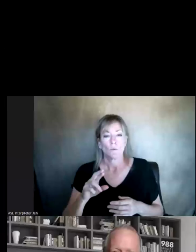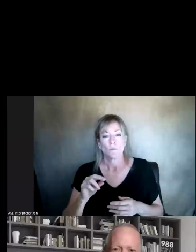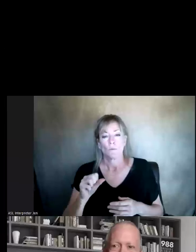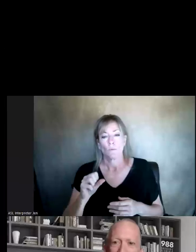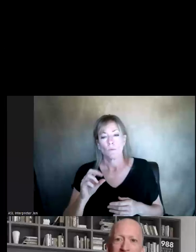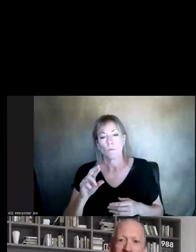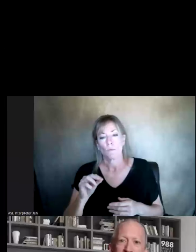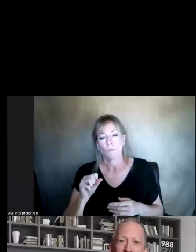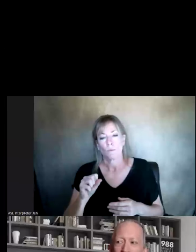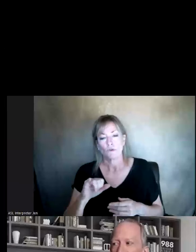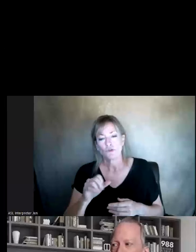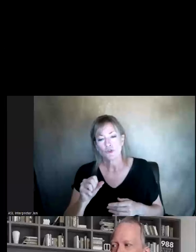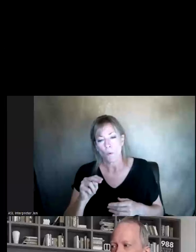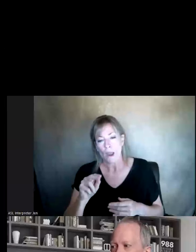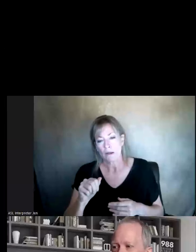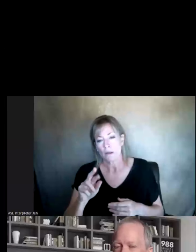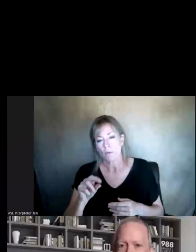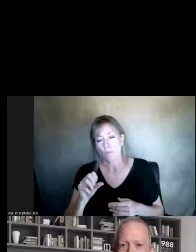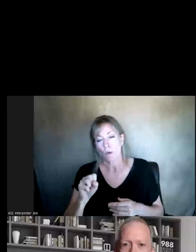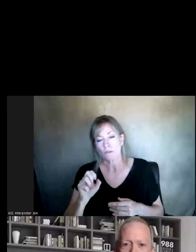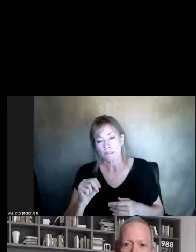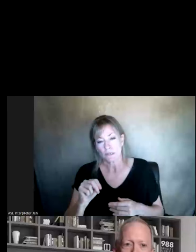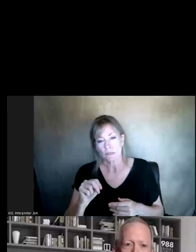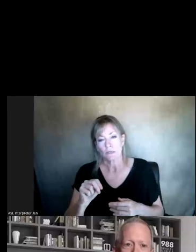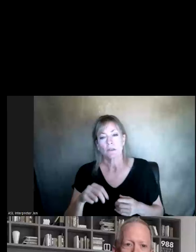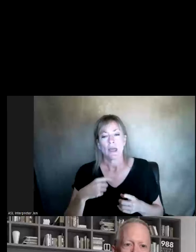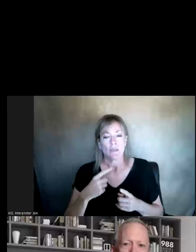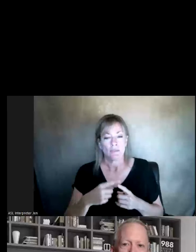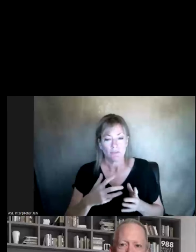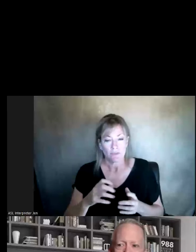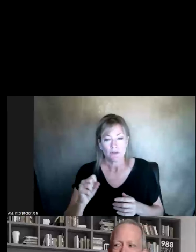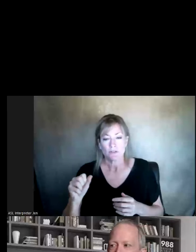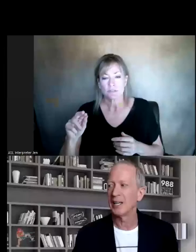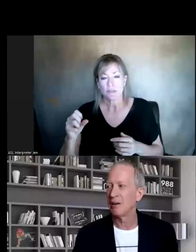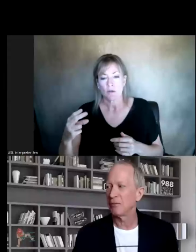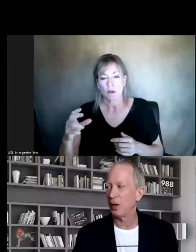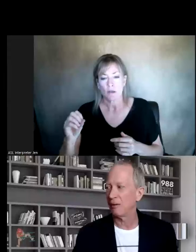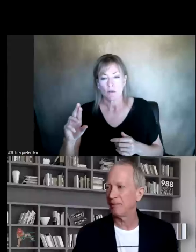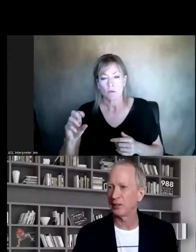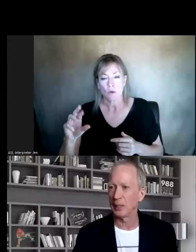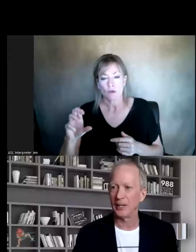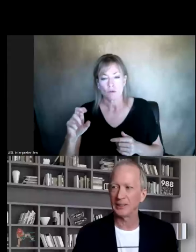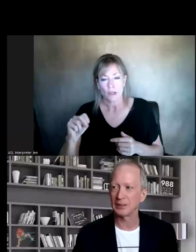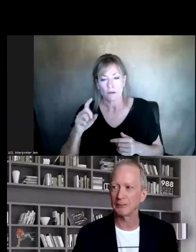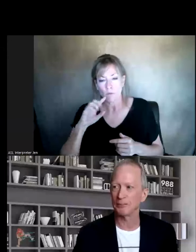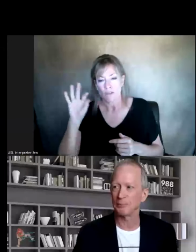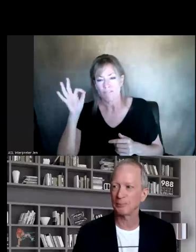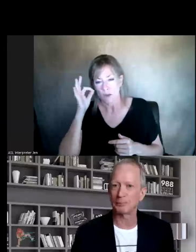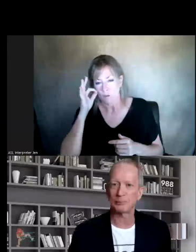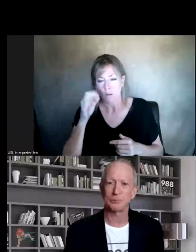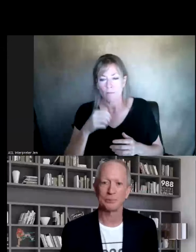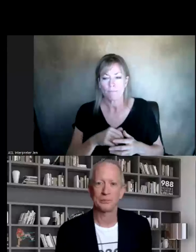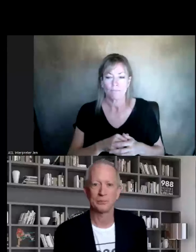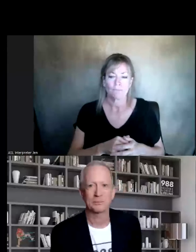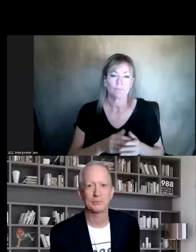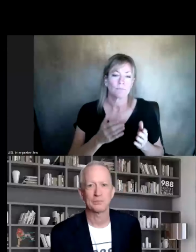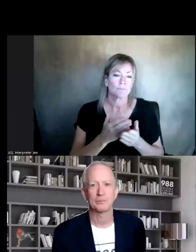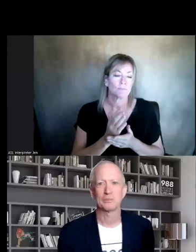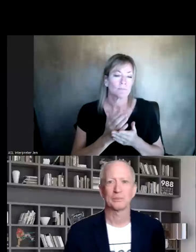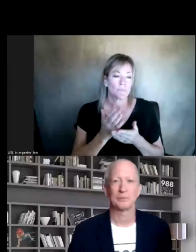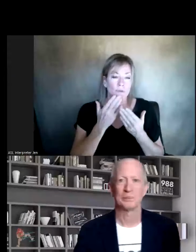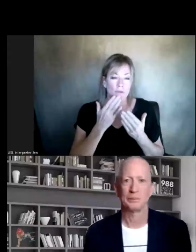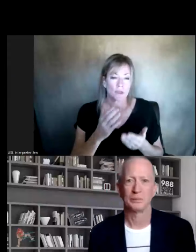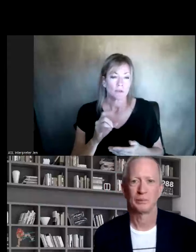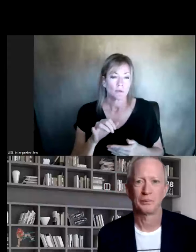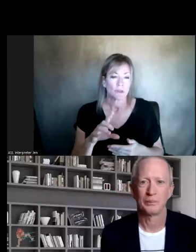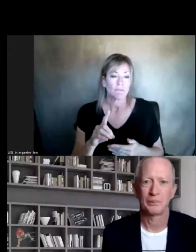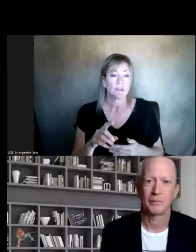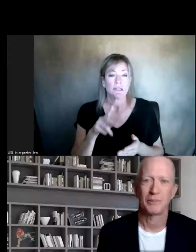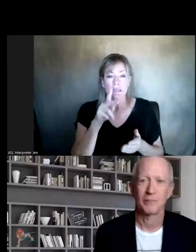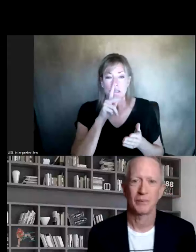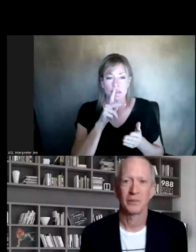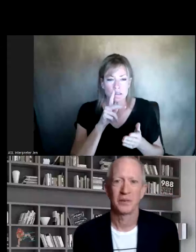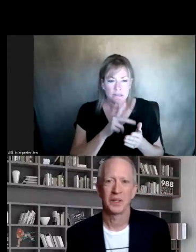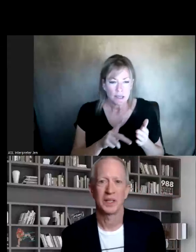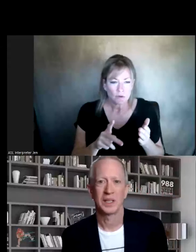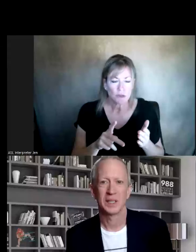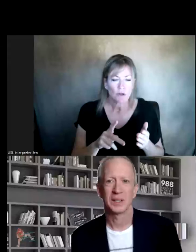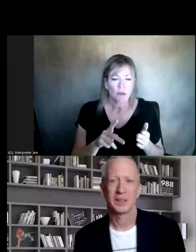WITH ASFP AND SARAH FOR THE FEDERAL UPDATES. >>: THANK YOU. SO SECRETARY OF AHS HAS BEEN